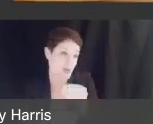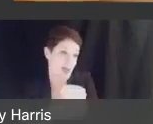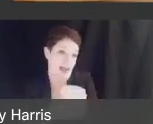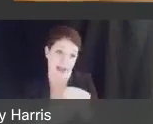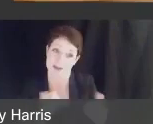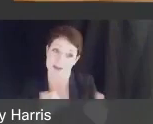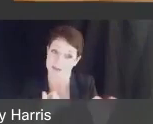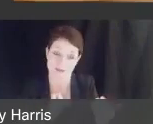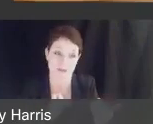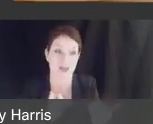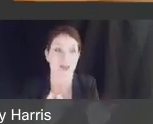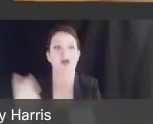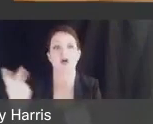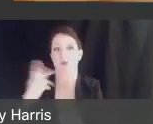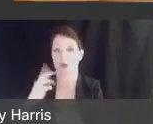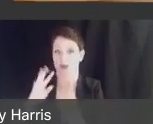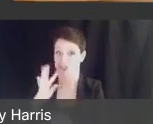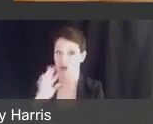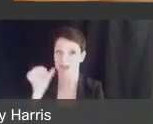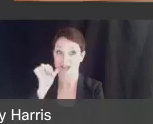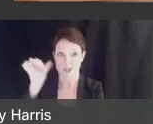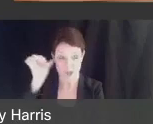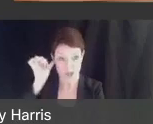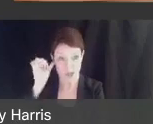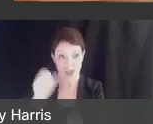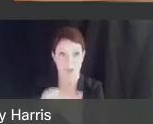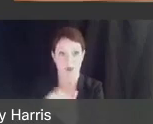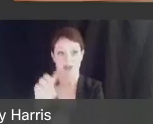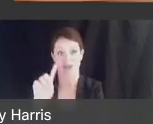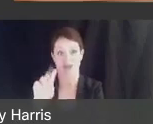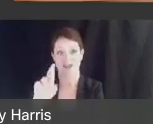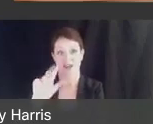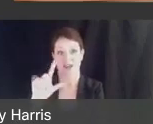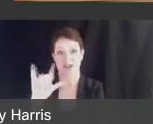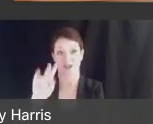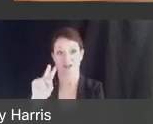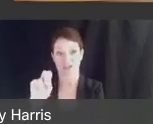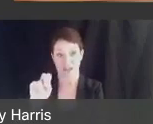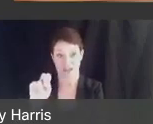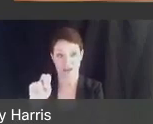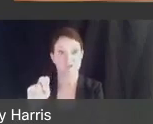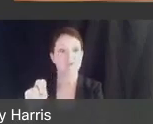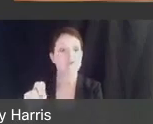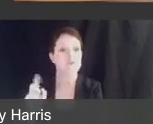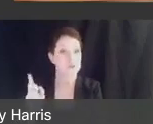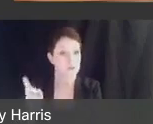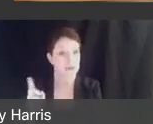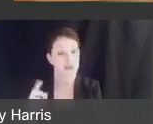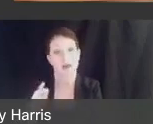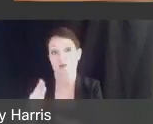We did have a conversation, I had a conversation yesterday with her office and, primarily to